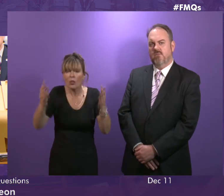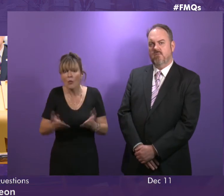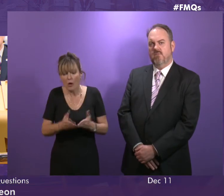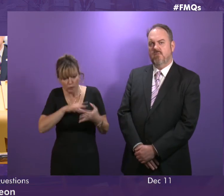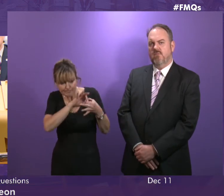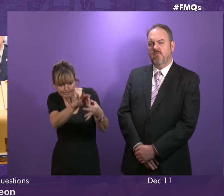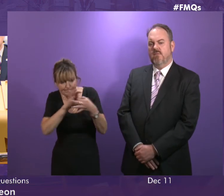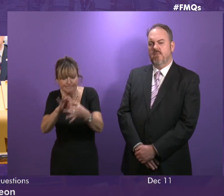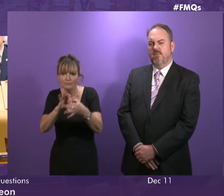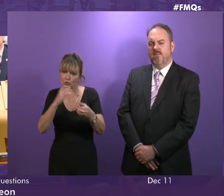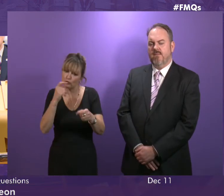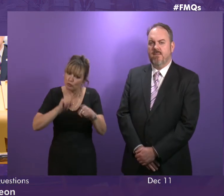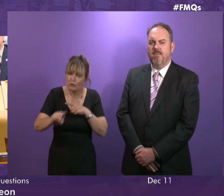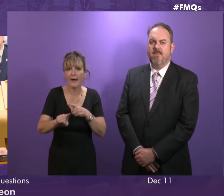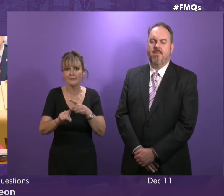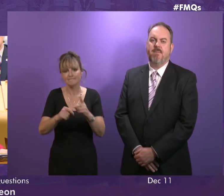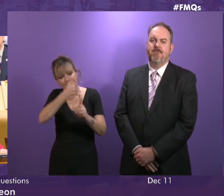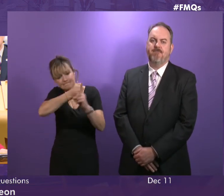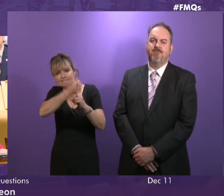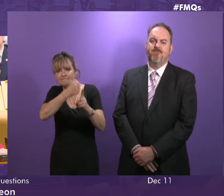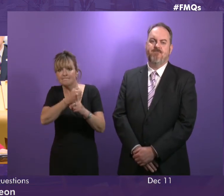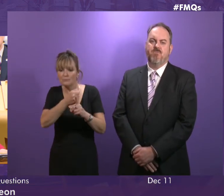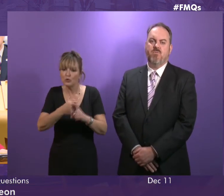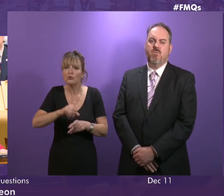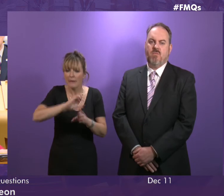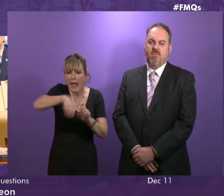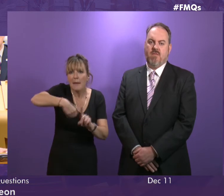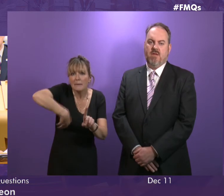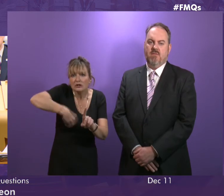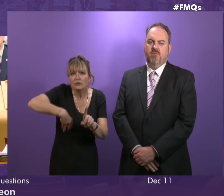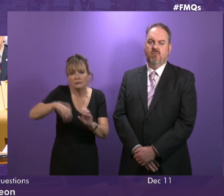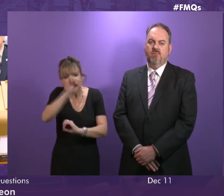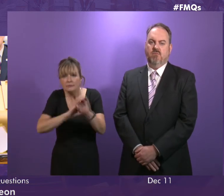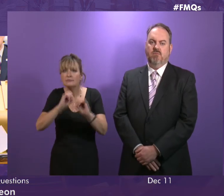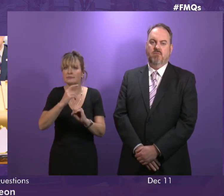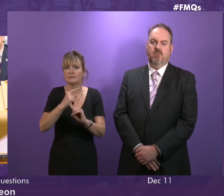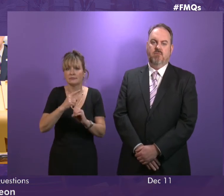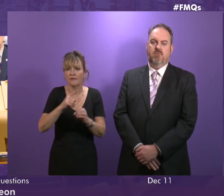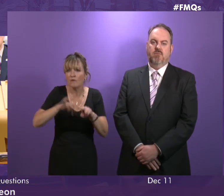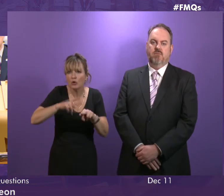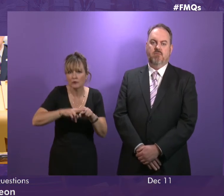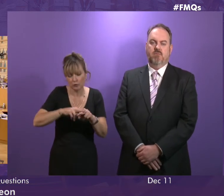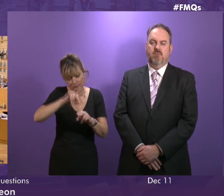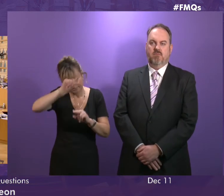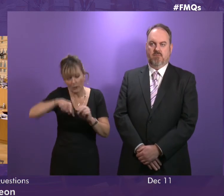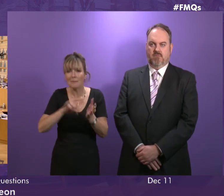moral imperative of getting our emissions to net zero and tackling the climate emergency.